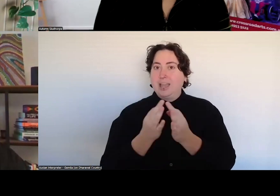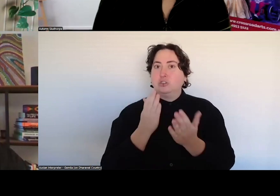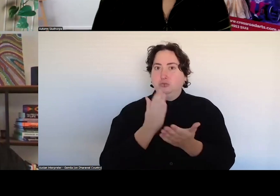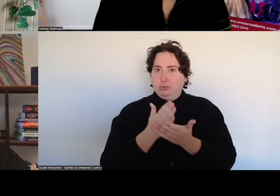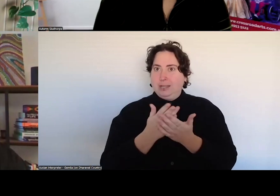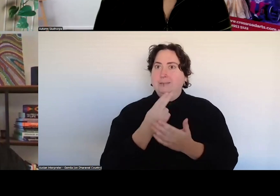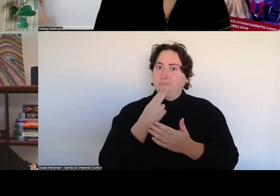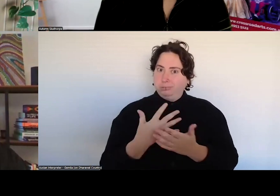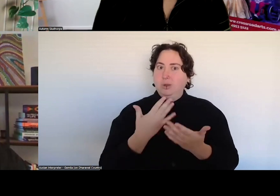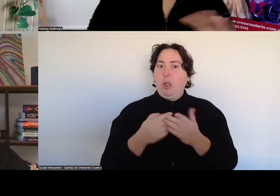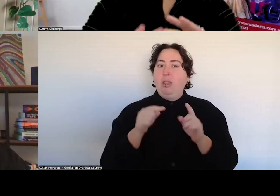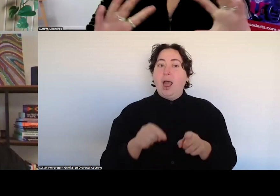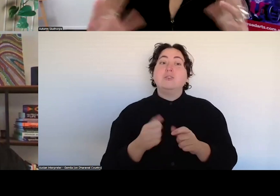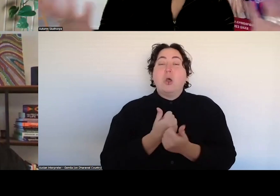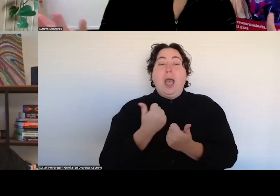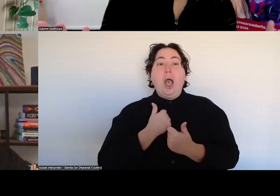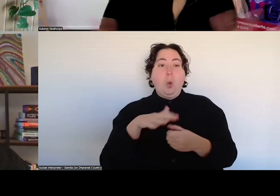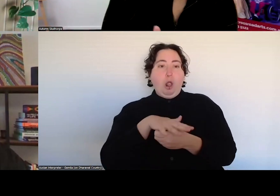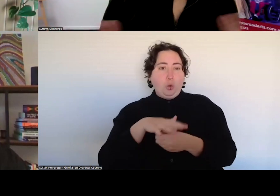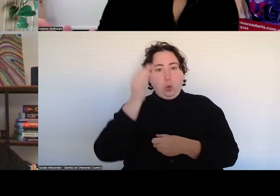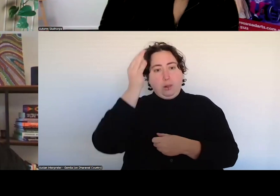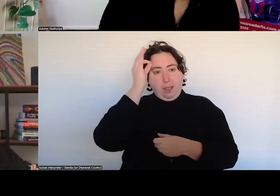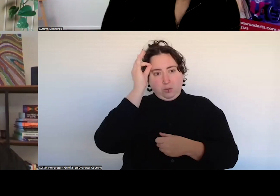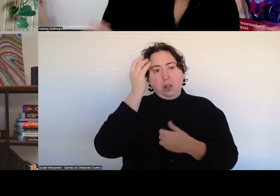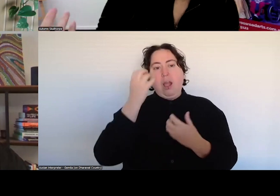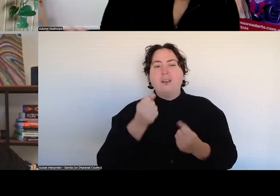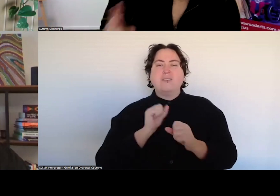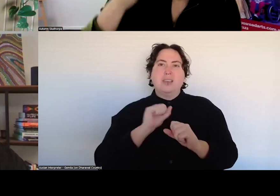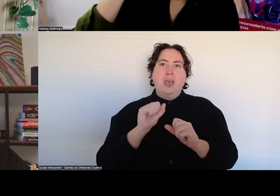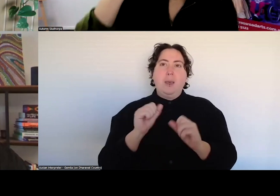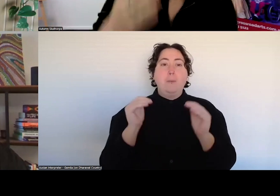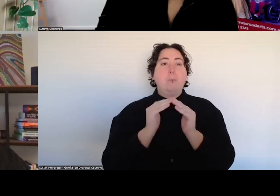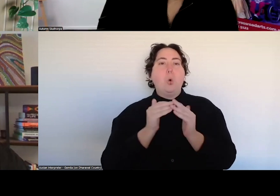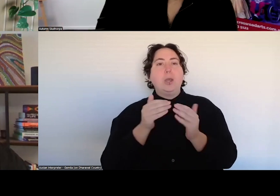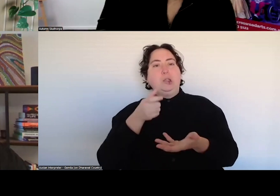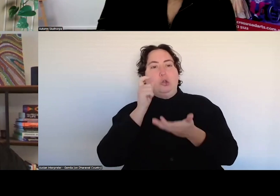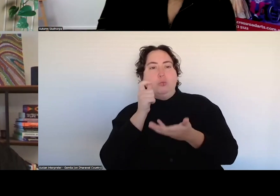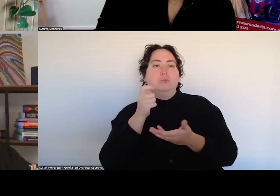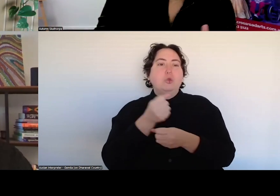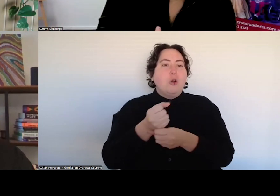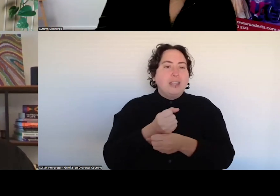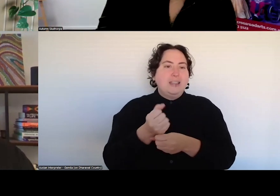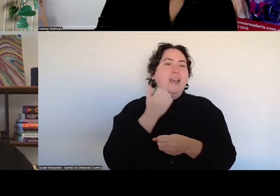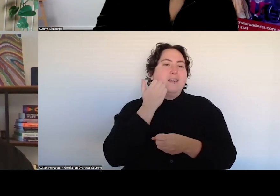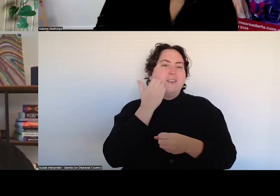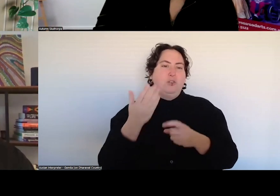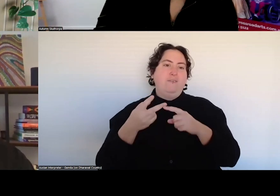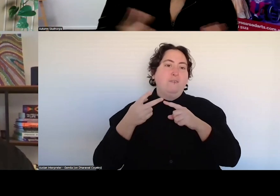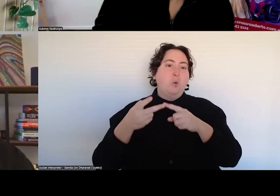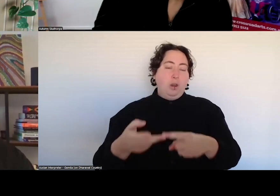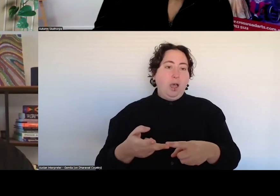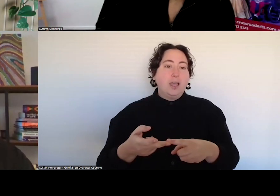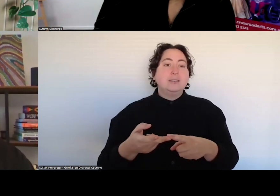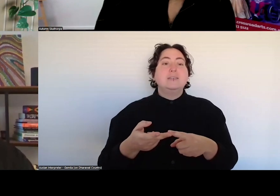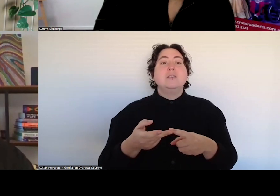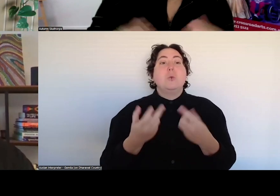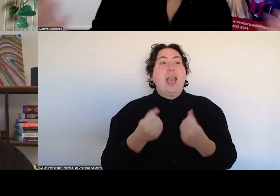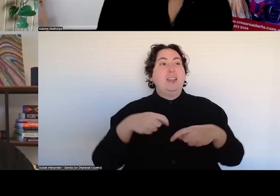local Chamber of Commerce hosts morning coffee every fortnight and we host it at our office and